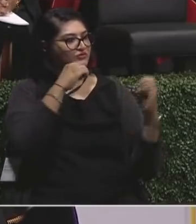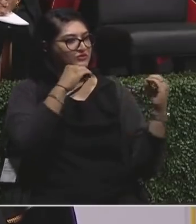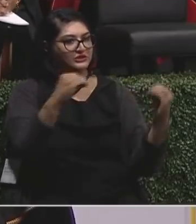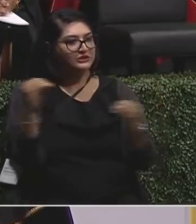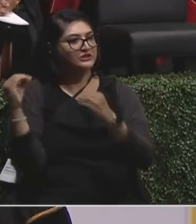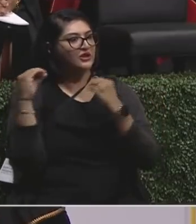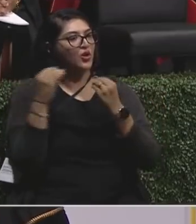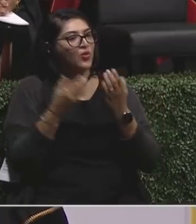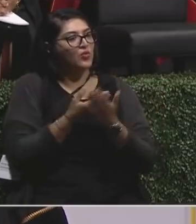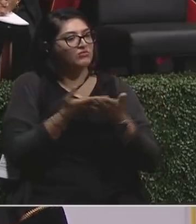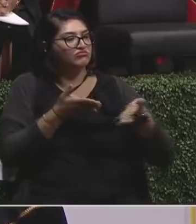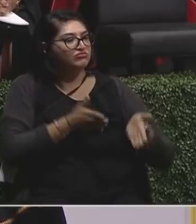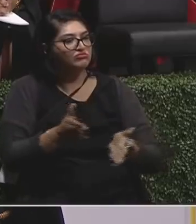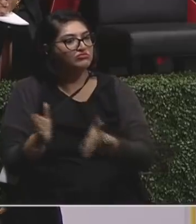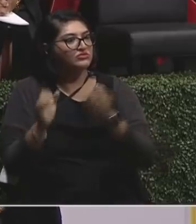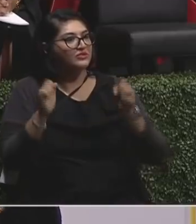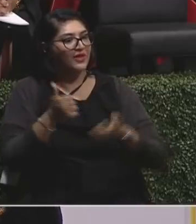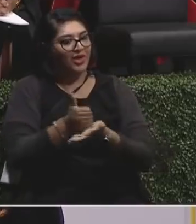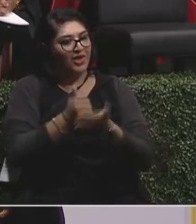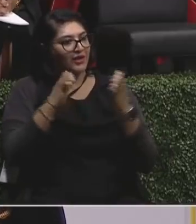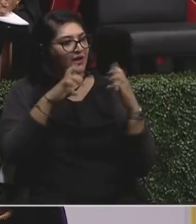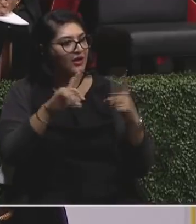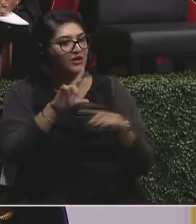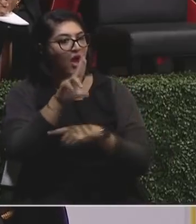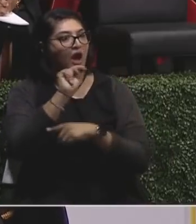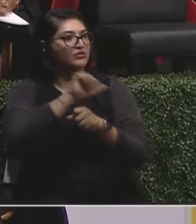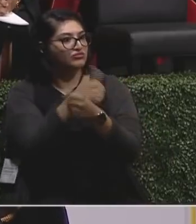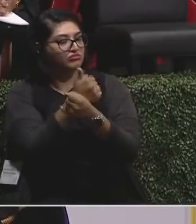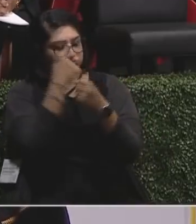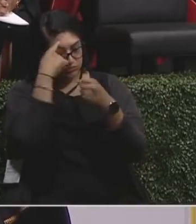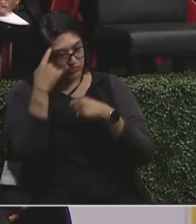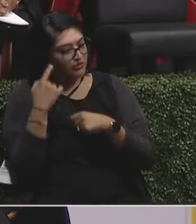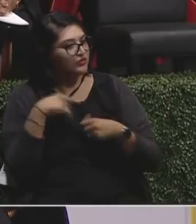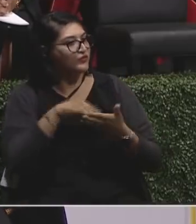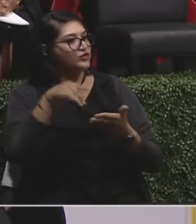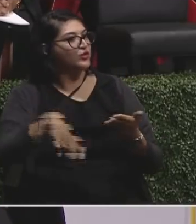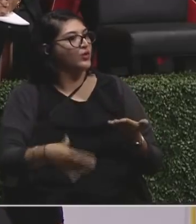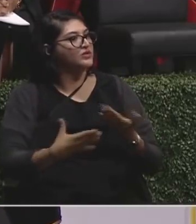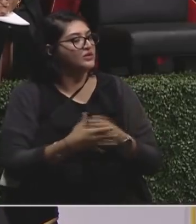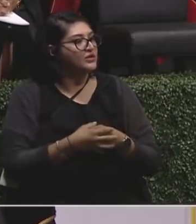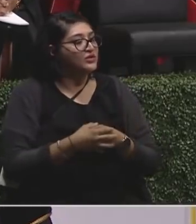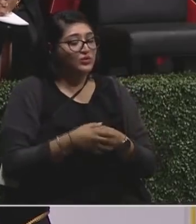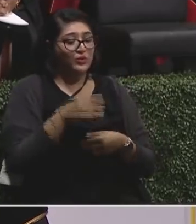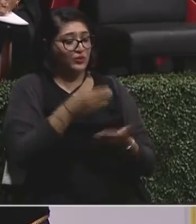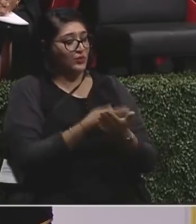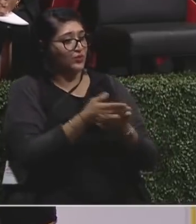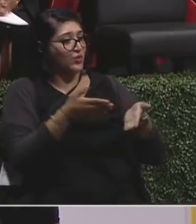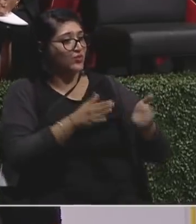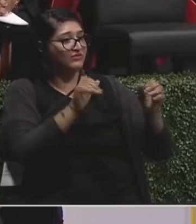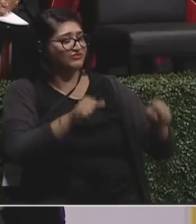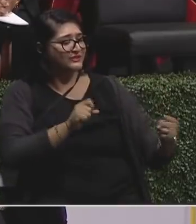DURING YOUR TIME HERE, ADVANCES IN TECHNOLOGY GAVE US NEW TOOLS FOR TEACHING, NEW WAYS TO HELP EDUCATE AND UNLOCK THE POTENTIAL